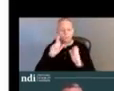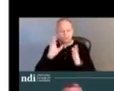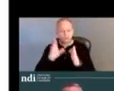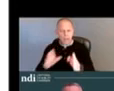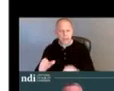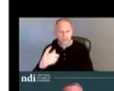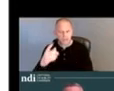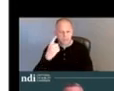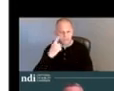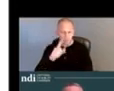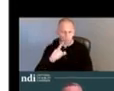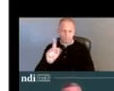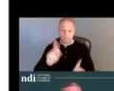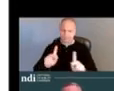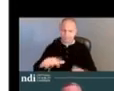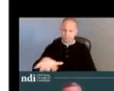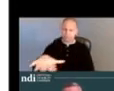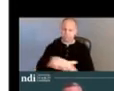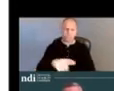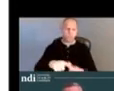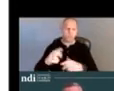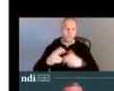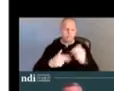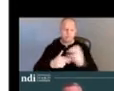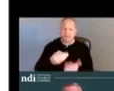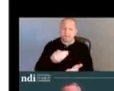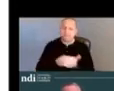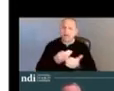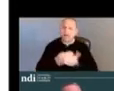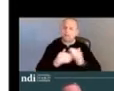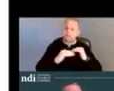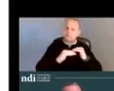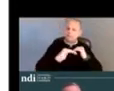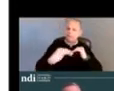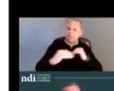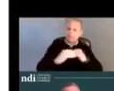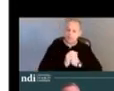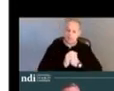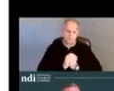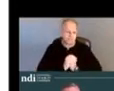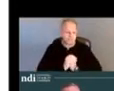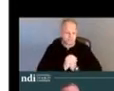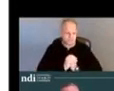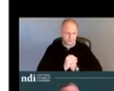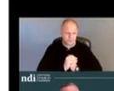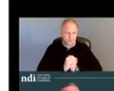individual to build financial stability. It provides the knowledge and skills to manage